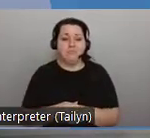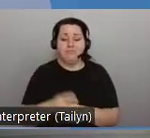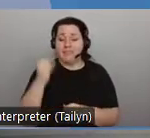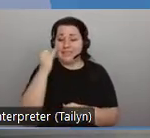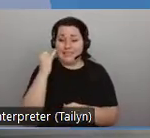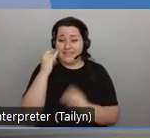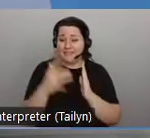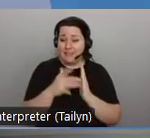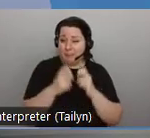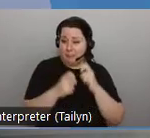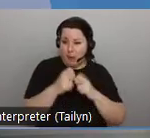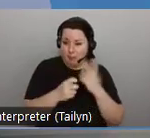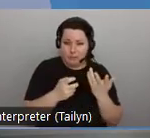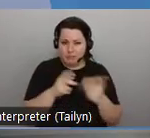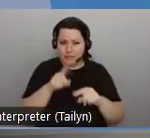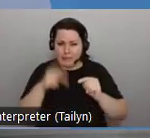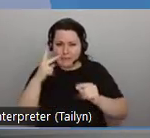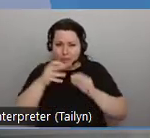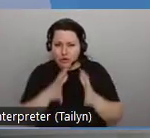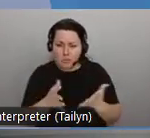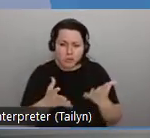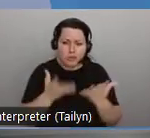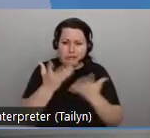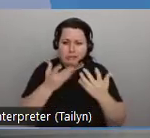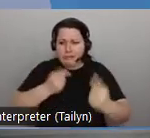as well to make sure it's not interfering. If there is a technical issue with that or